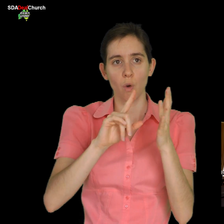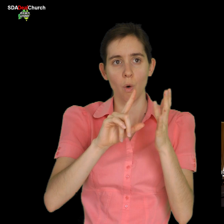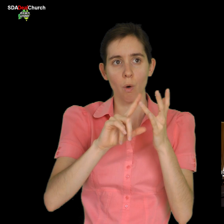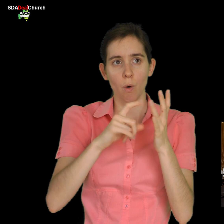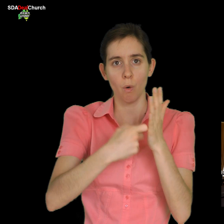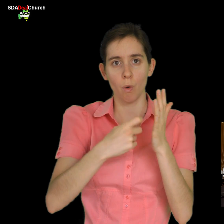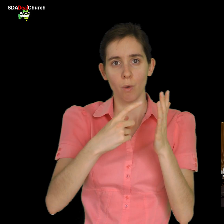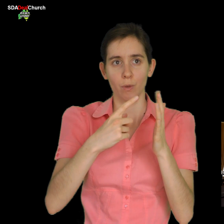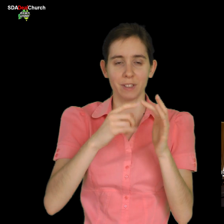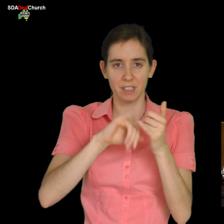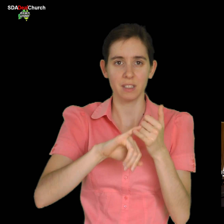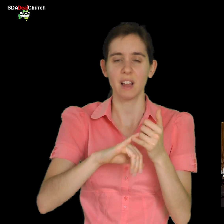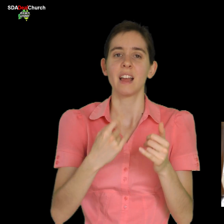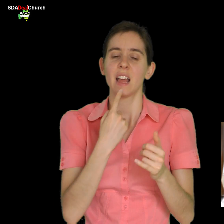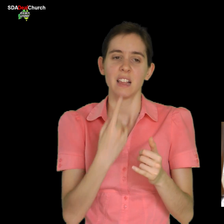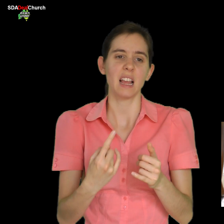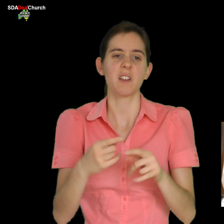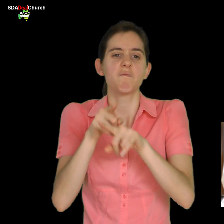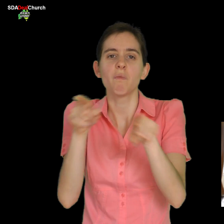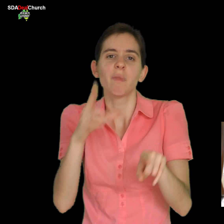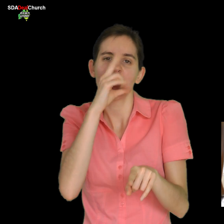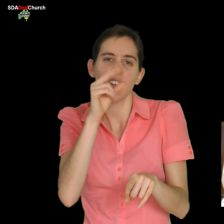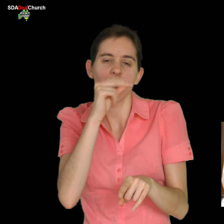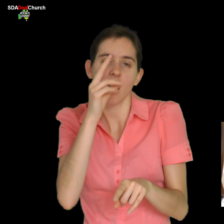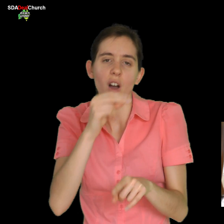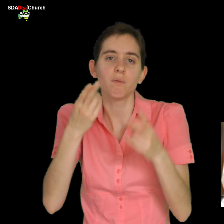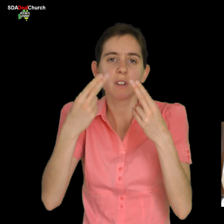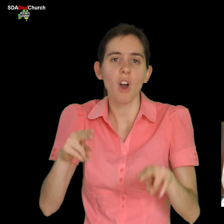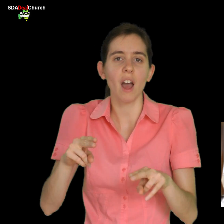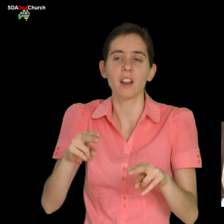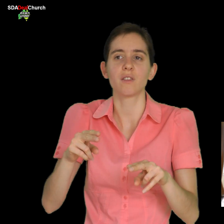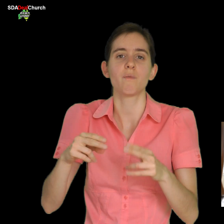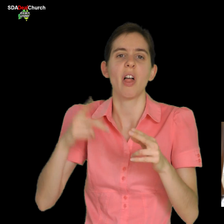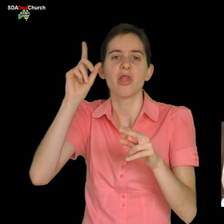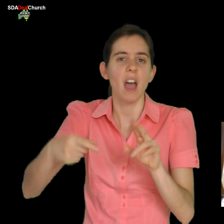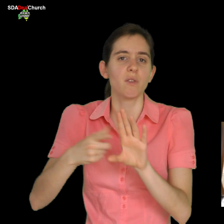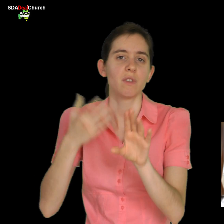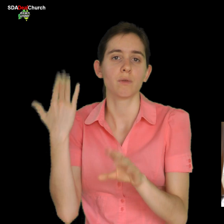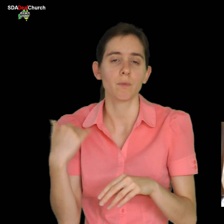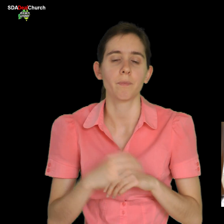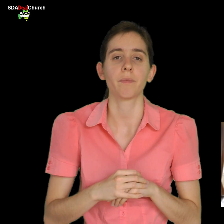years for the fossils. Finally, current evidence indicates it is impossible for